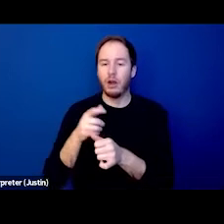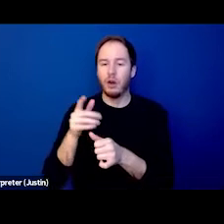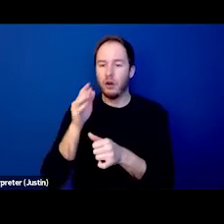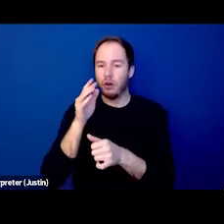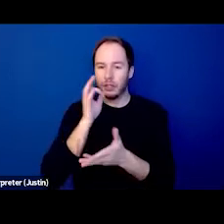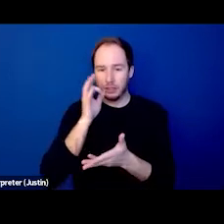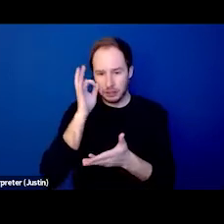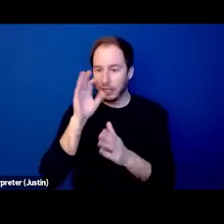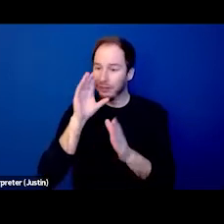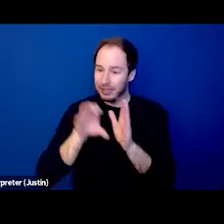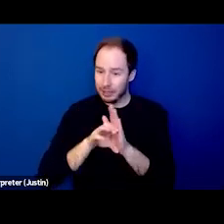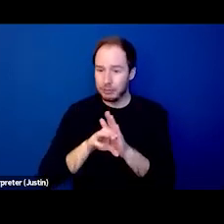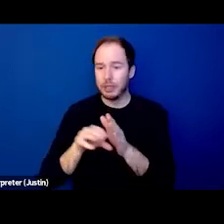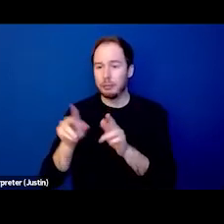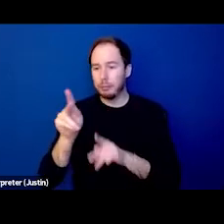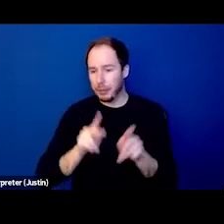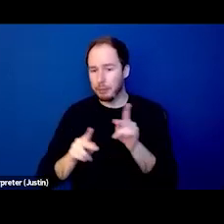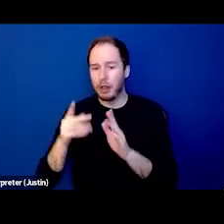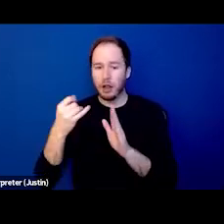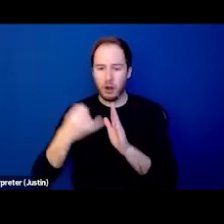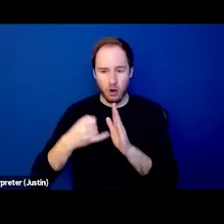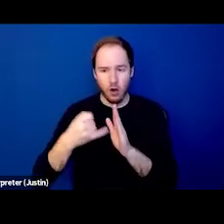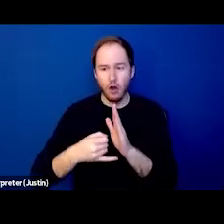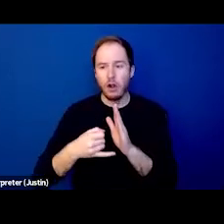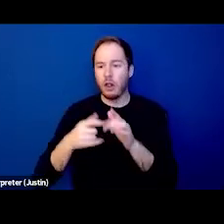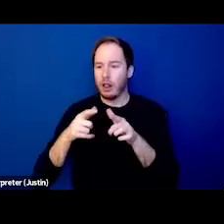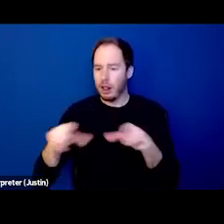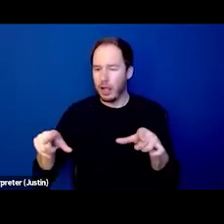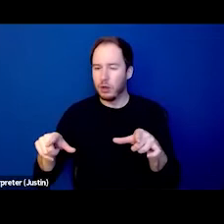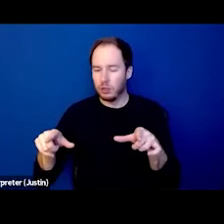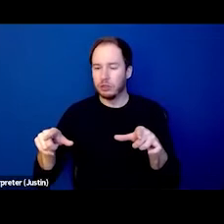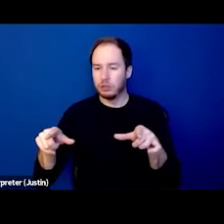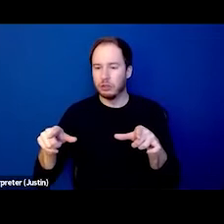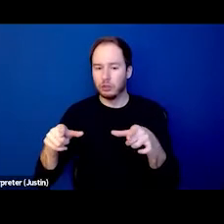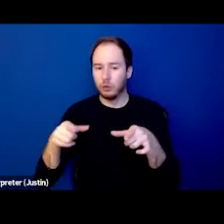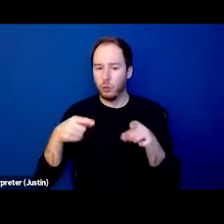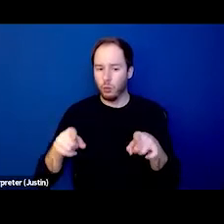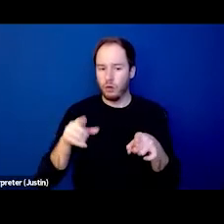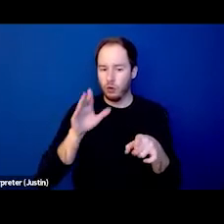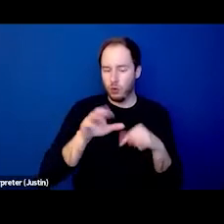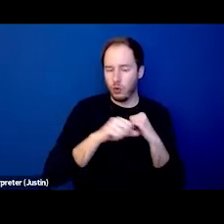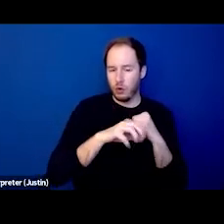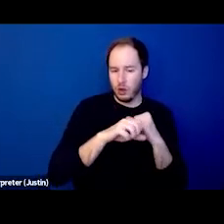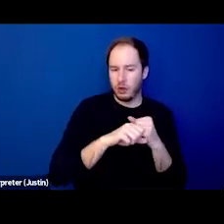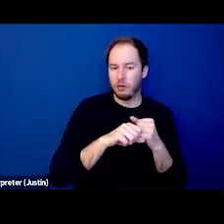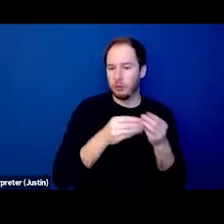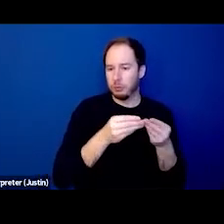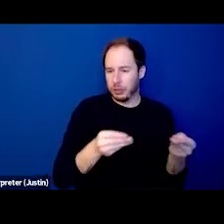and people, artwork and the language throughout your materials, as much as you can